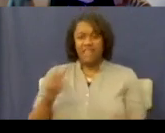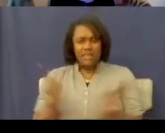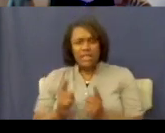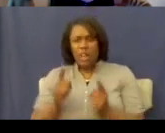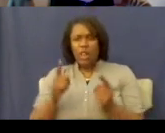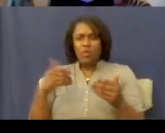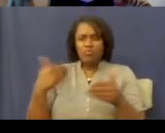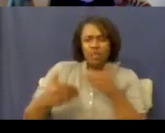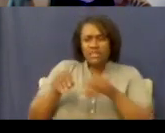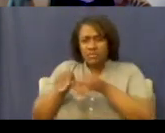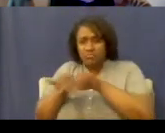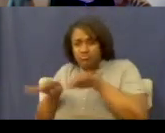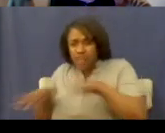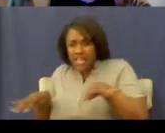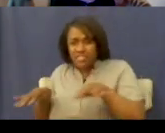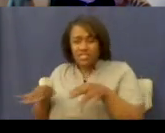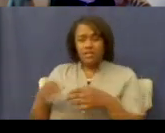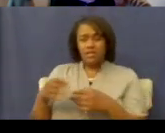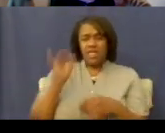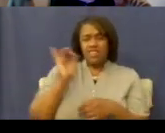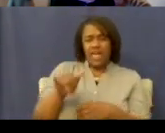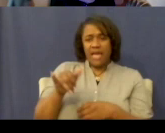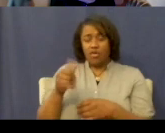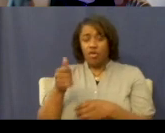that come off the bottom of the axon